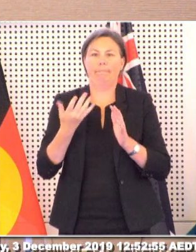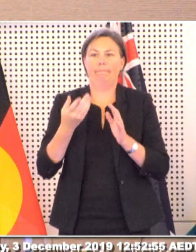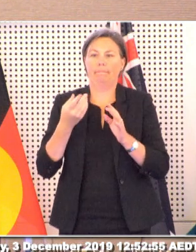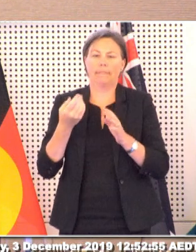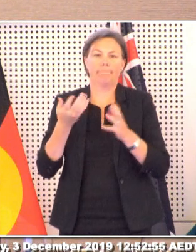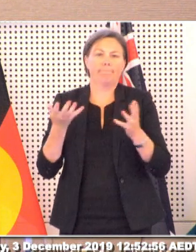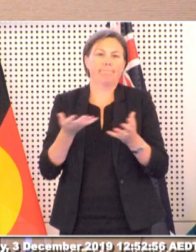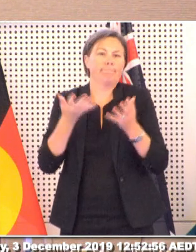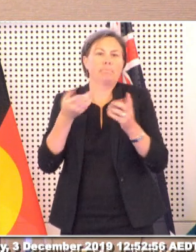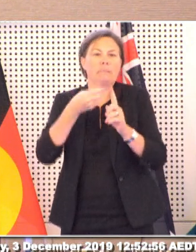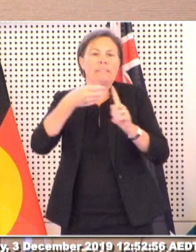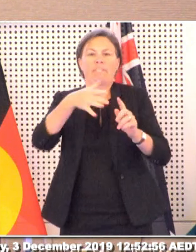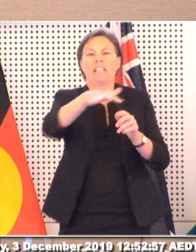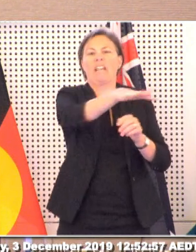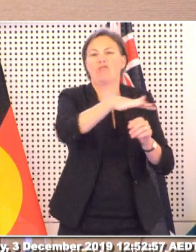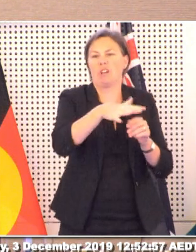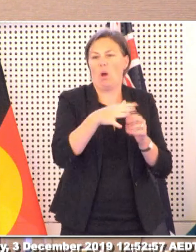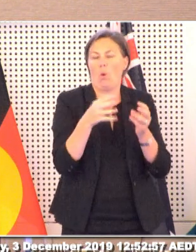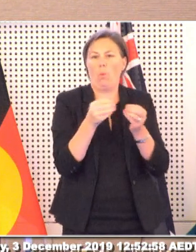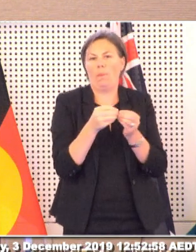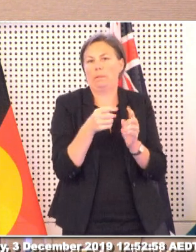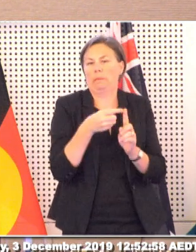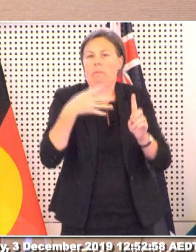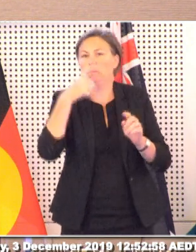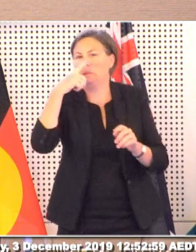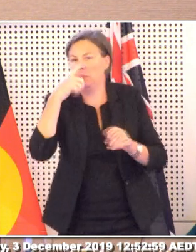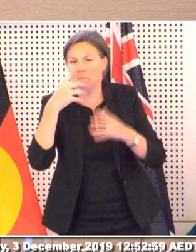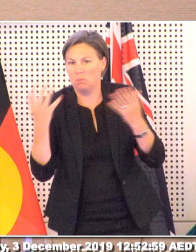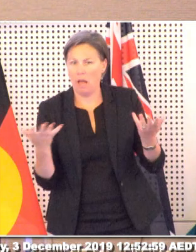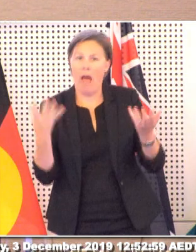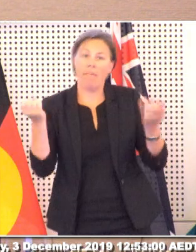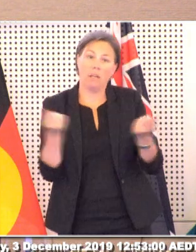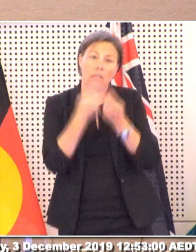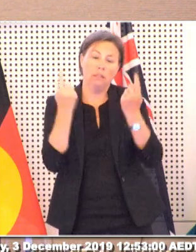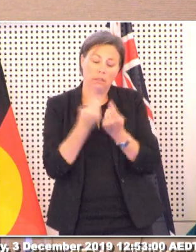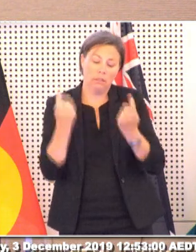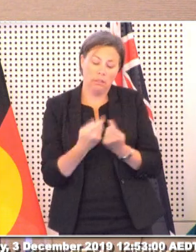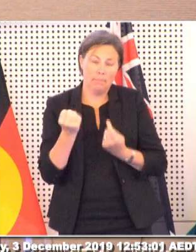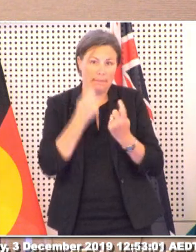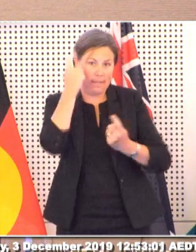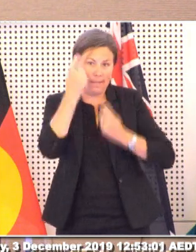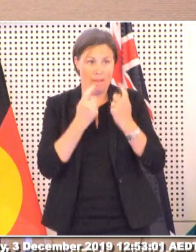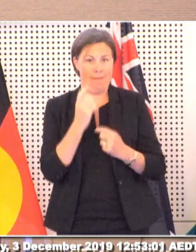So there’s a range of matters that we consider but because accommodation is such